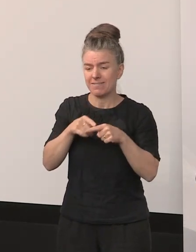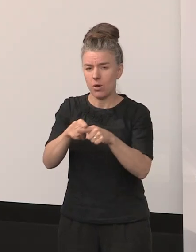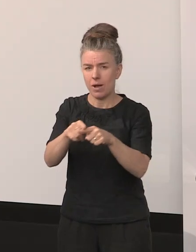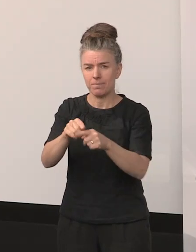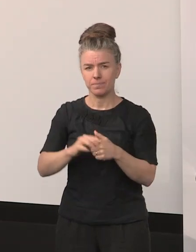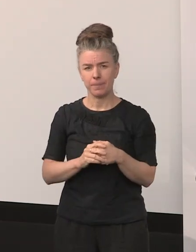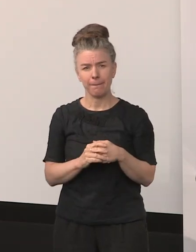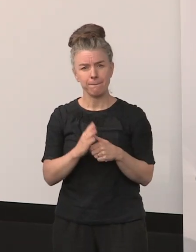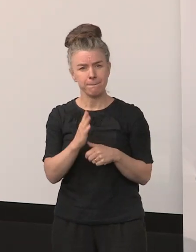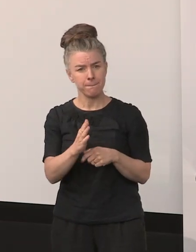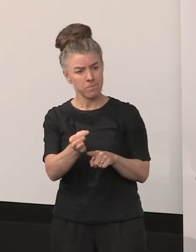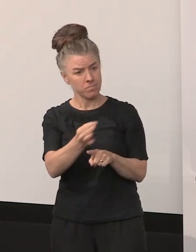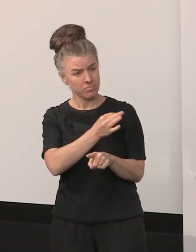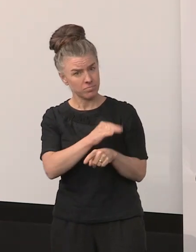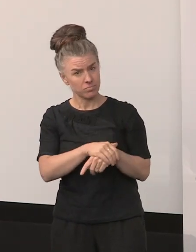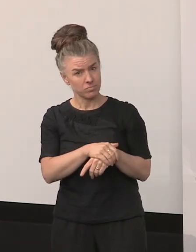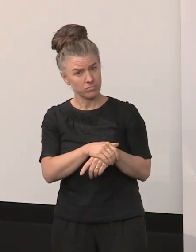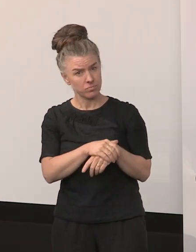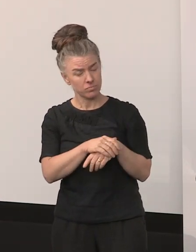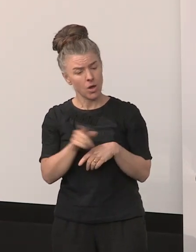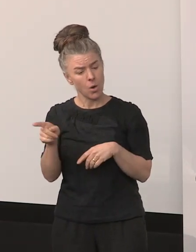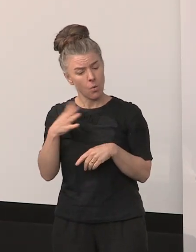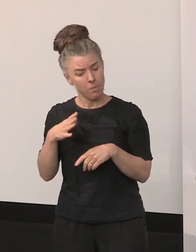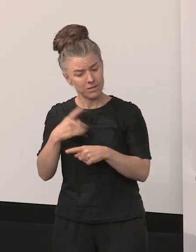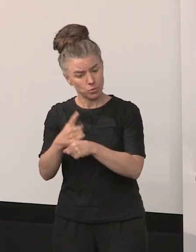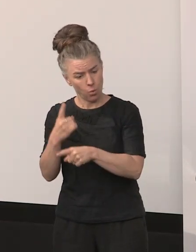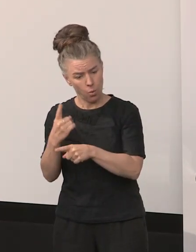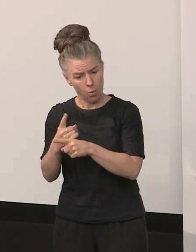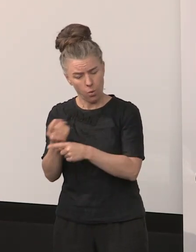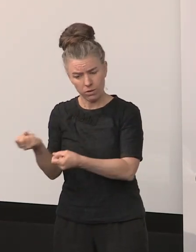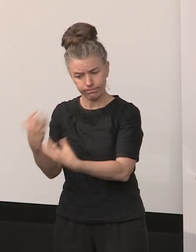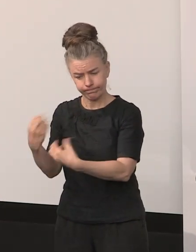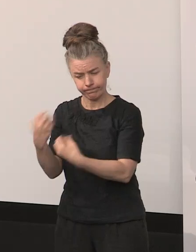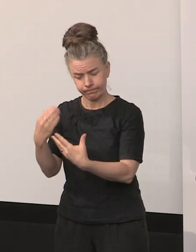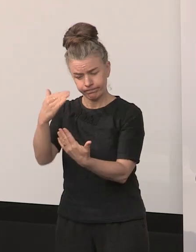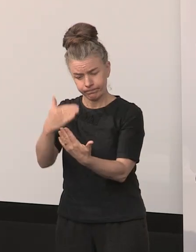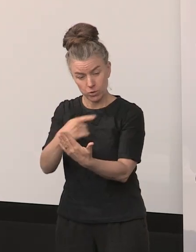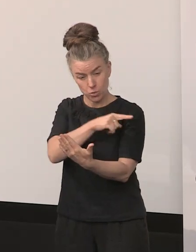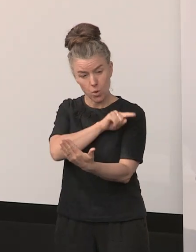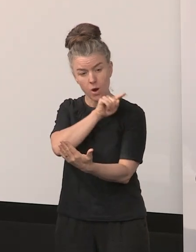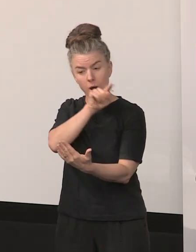further information, I have both shared that and also asked that that information was acted on. Shouldn't you